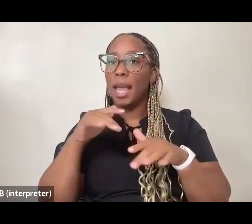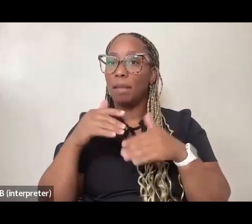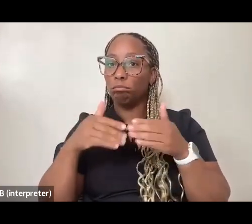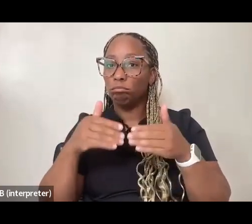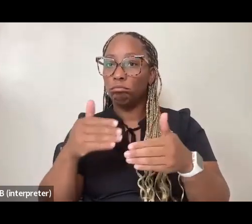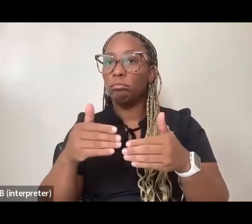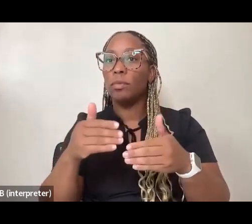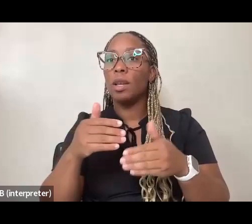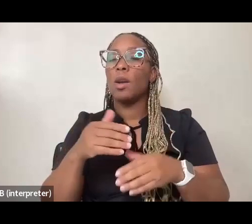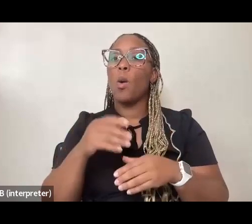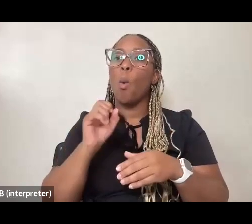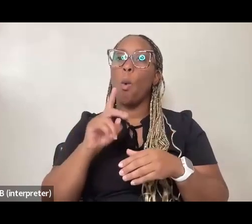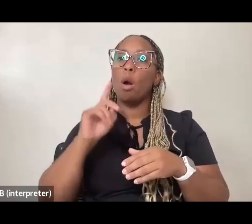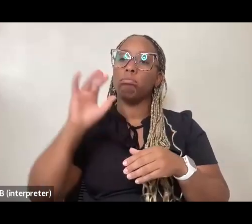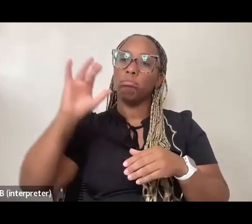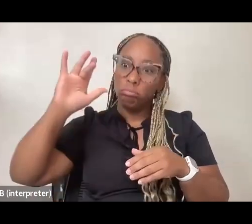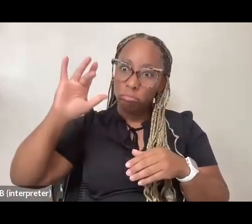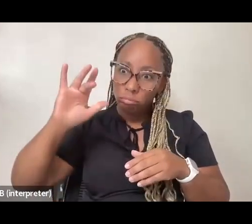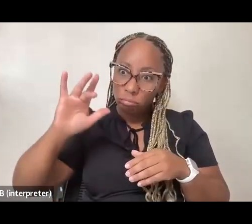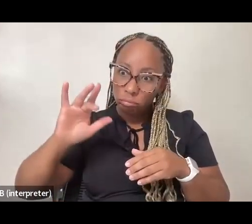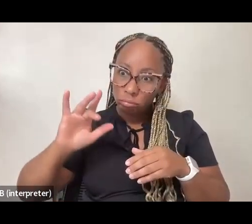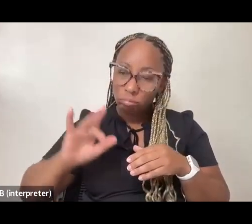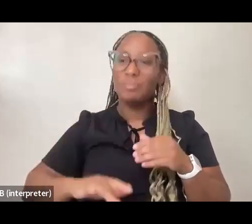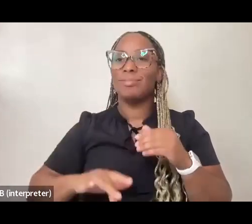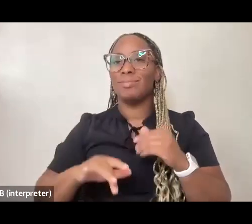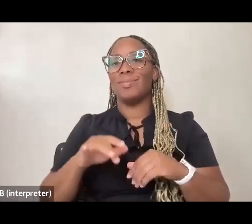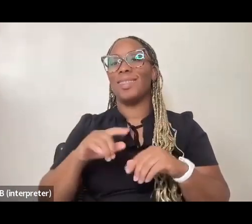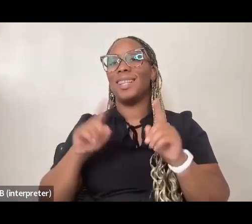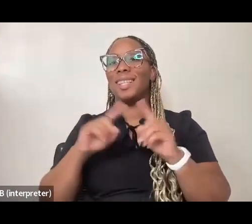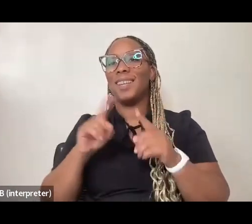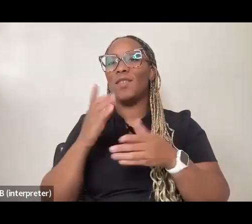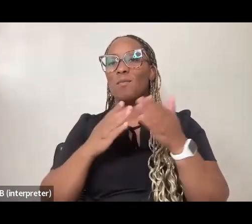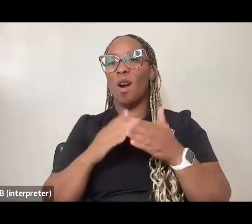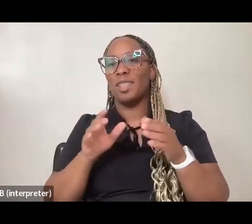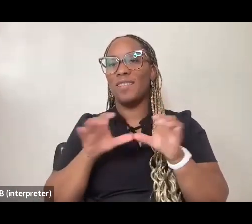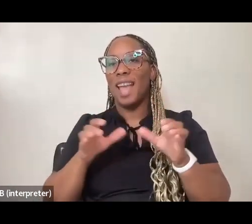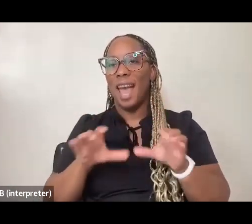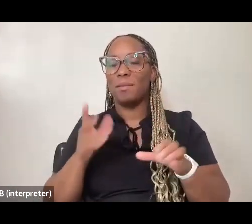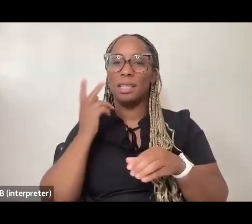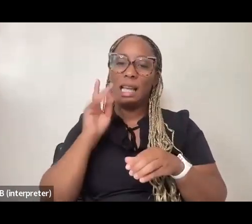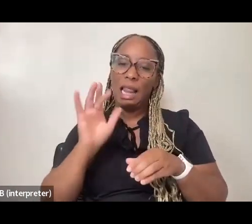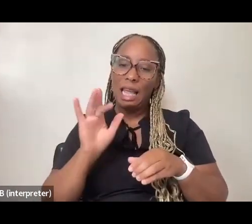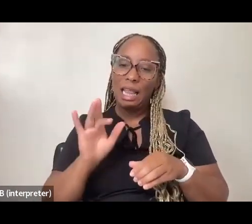through the video or you can scroll through the different sections of the captions and just click on them and edit them